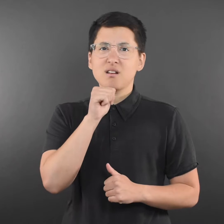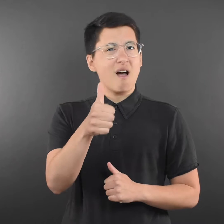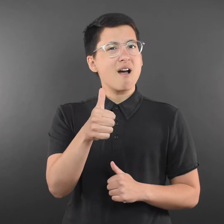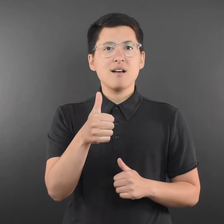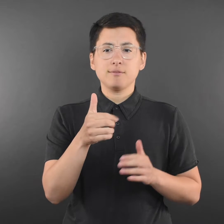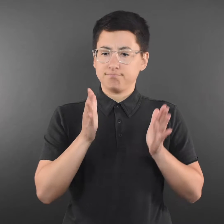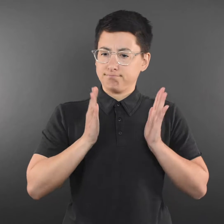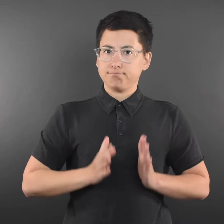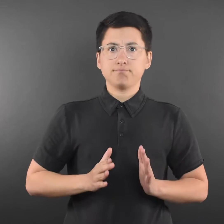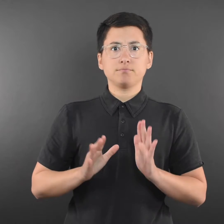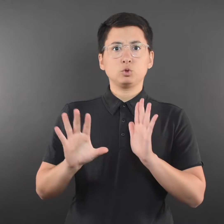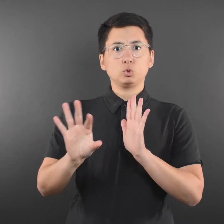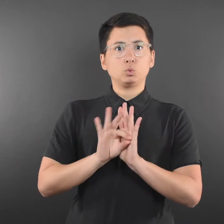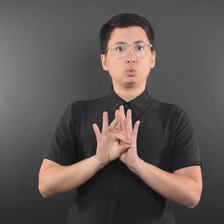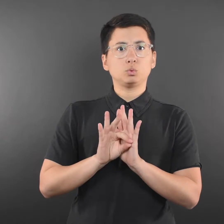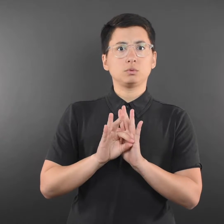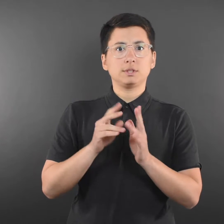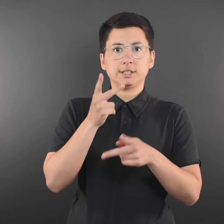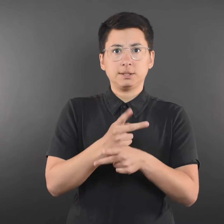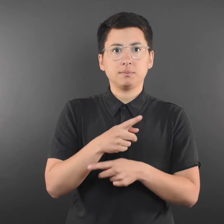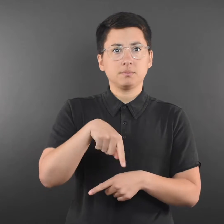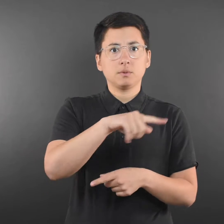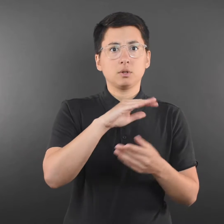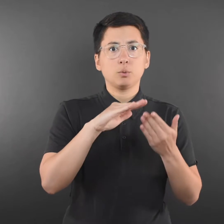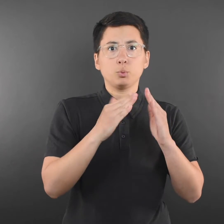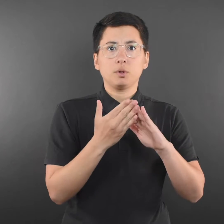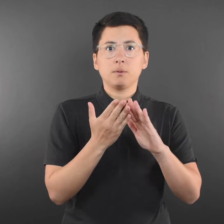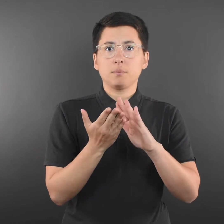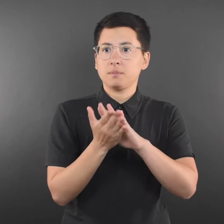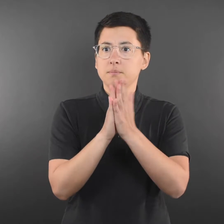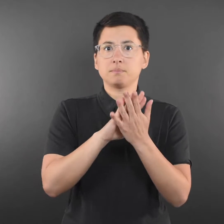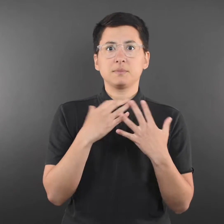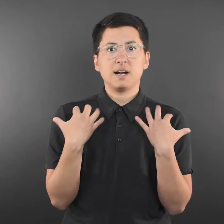It is not individual choice that keeps these communities from being as healthy as possible.